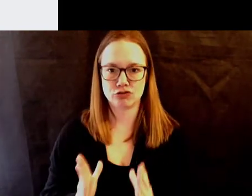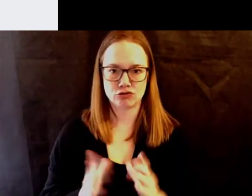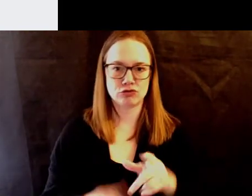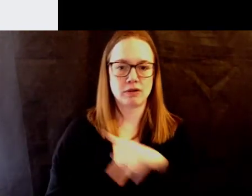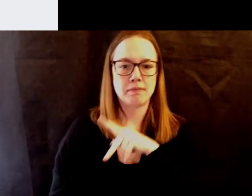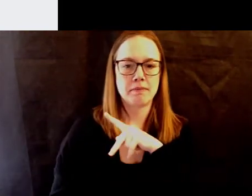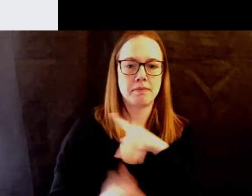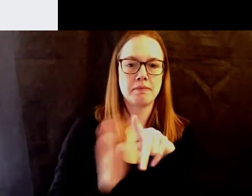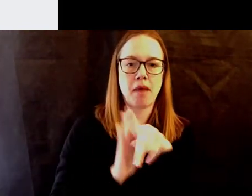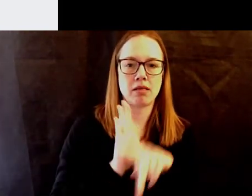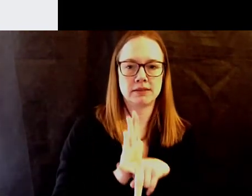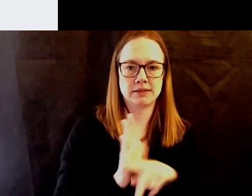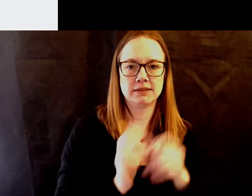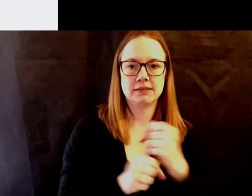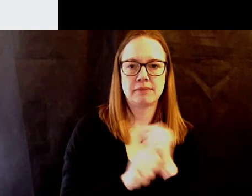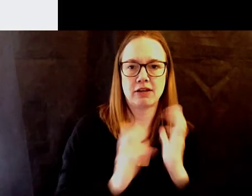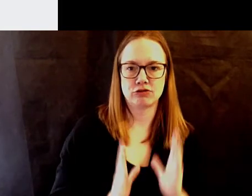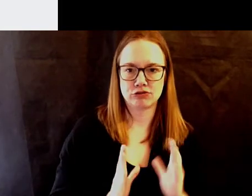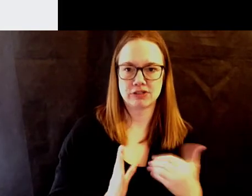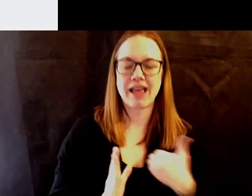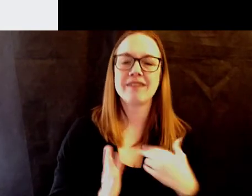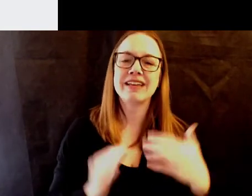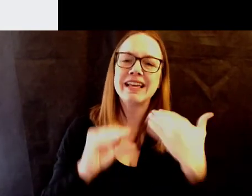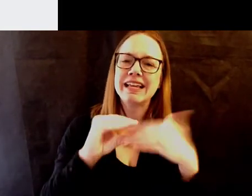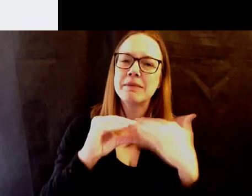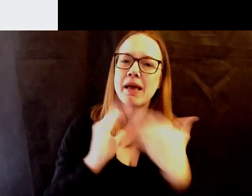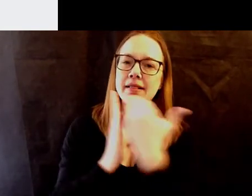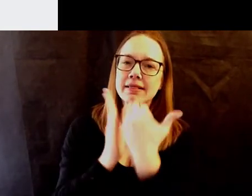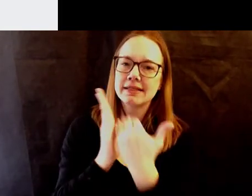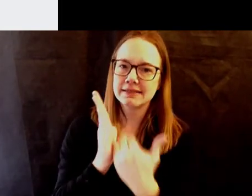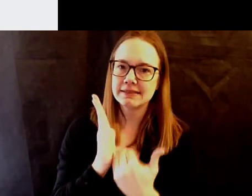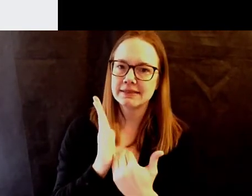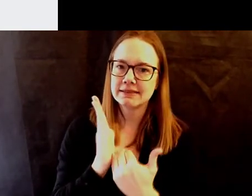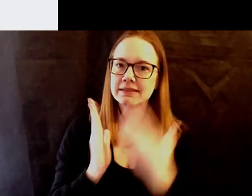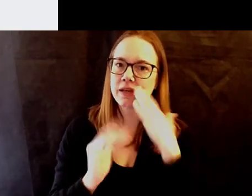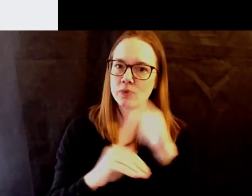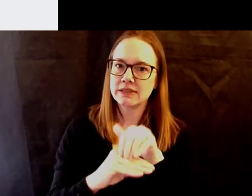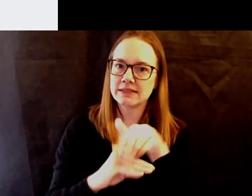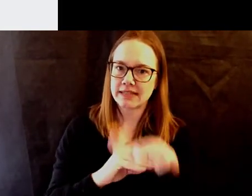have email lists where they will actually send you the newsletter.